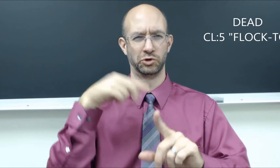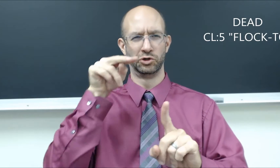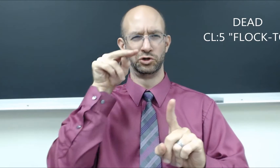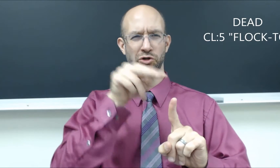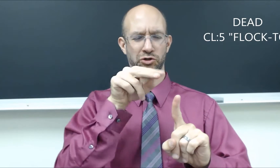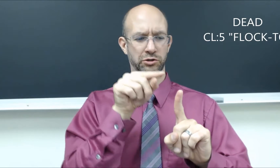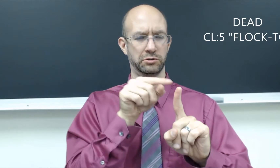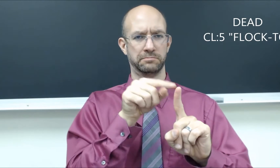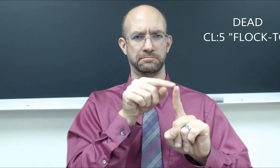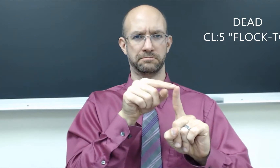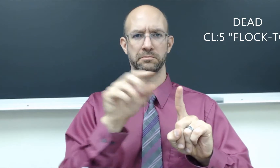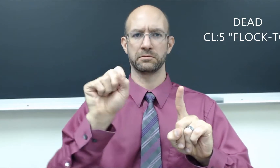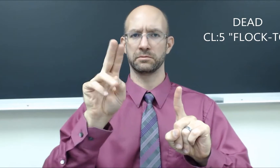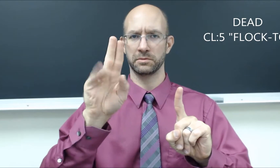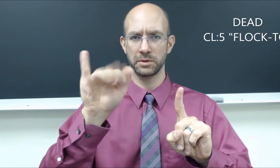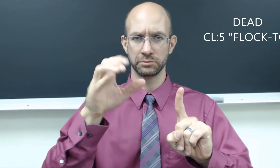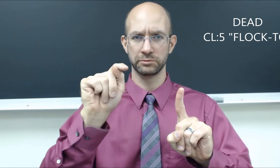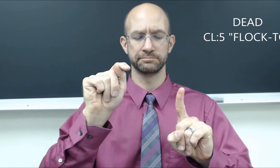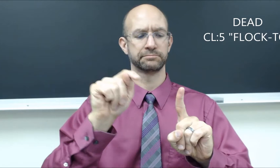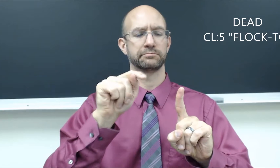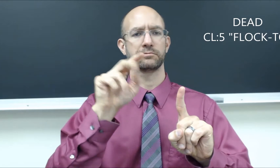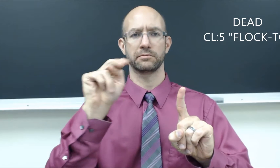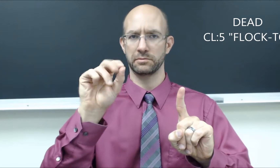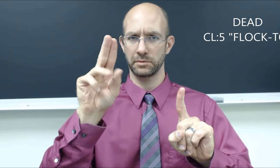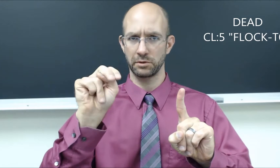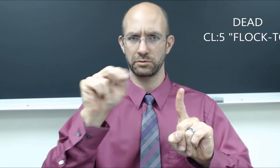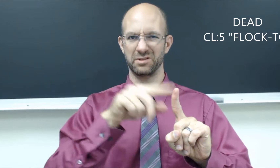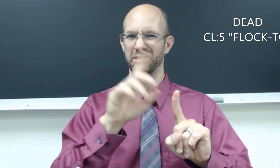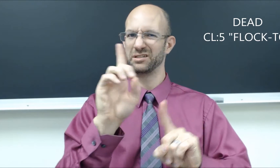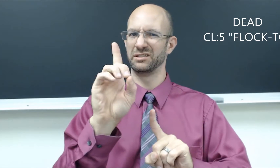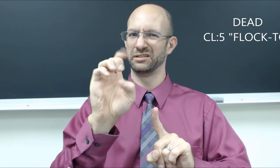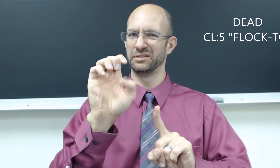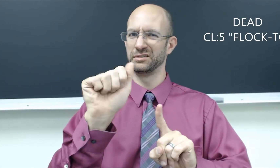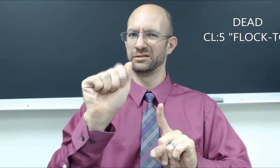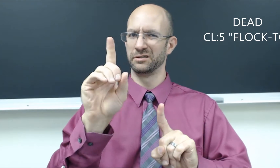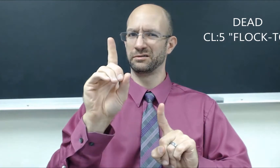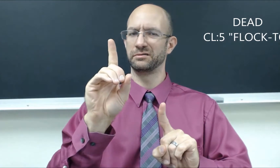First, I look at the subject or noun, which in this case, the Dead.